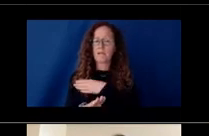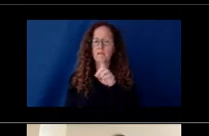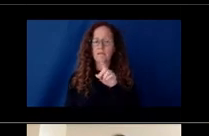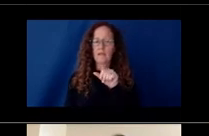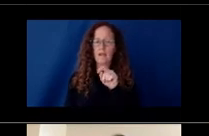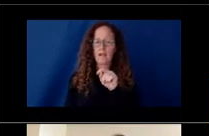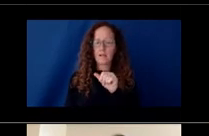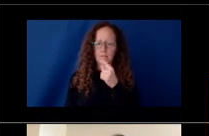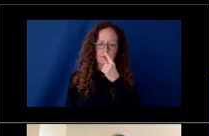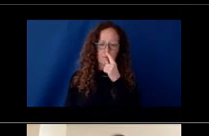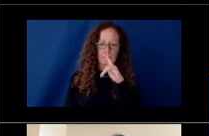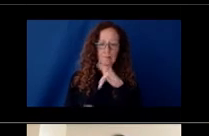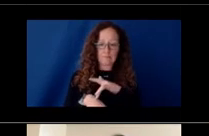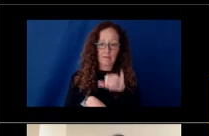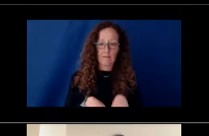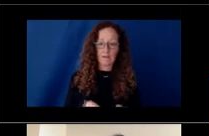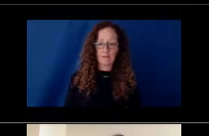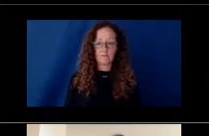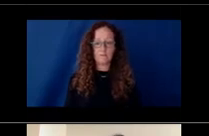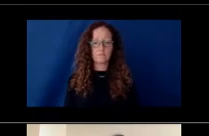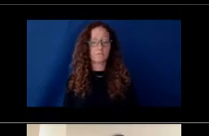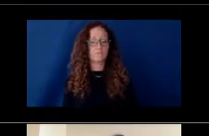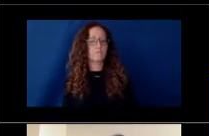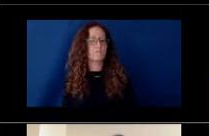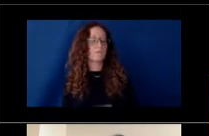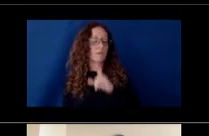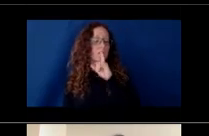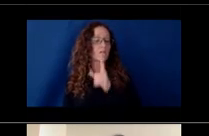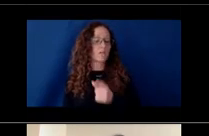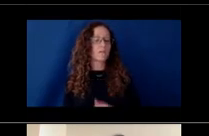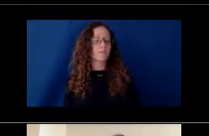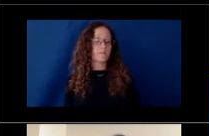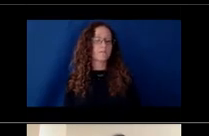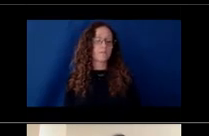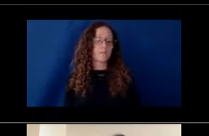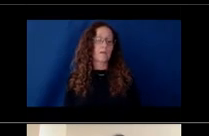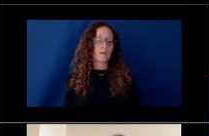Would you mind touching on that real quick? Sure. Yeah. Again, this is a partnership